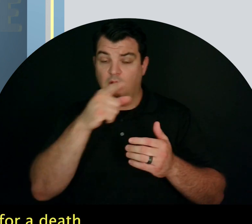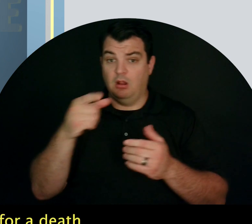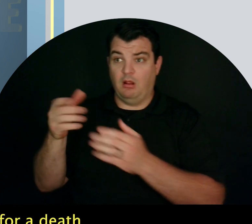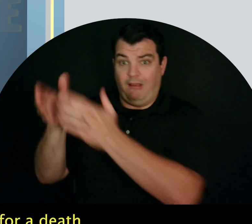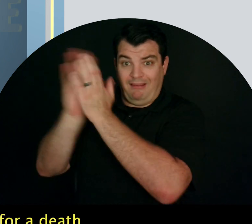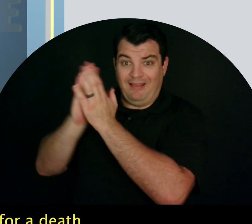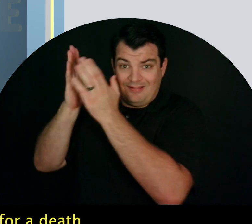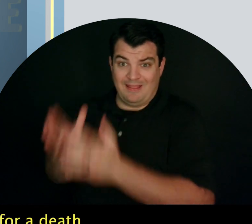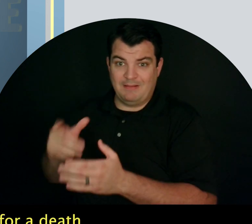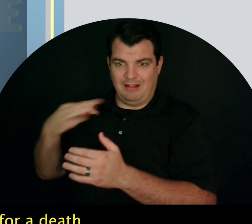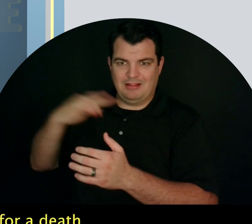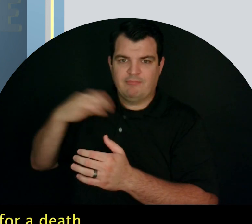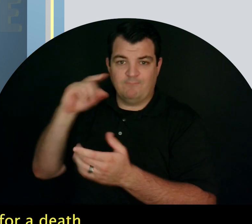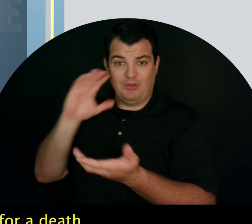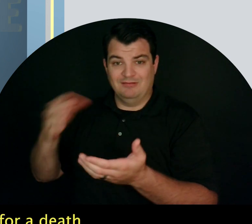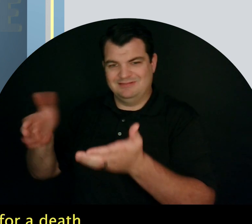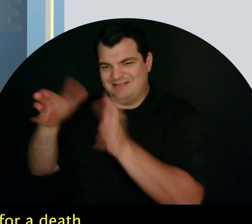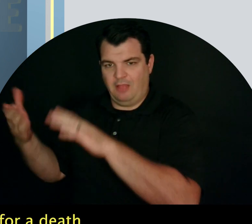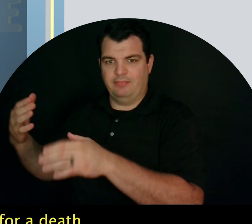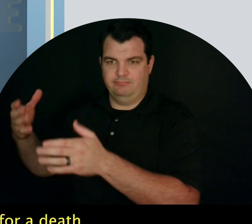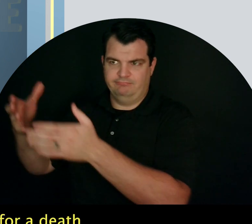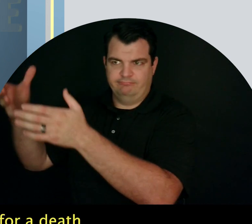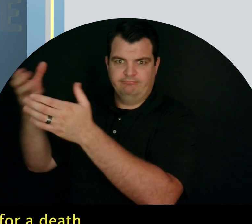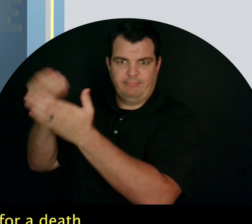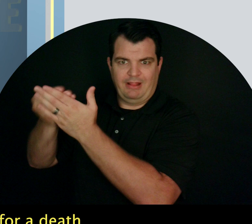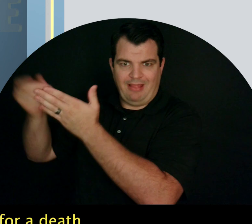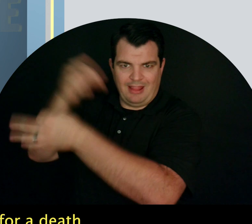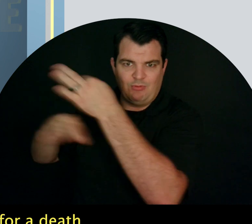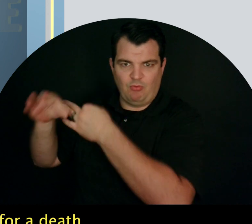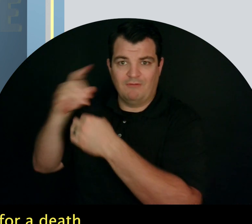Claimants may be eligible for a death claim award for loss of support.